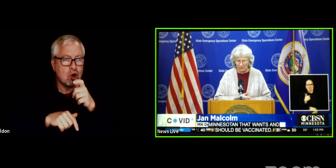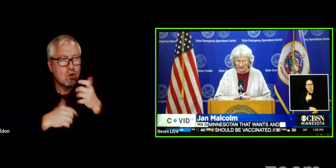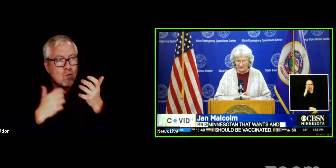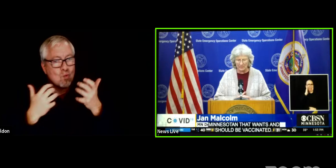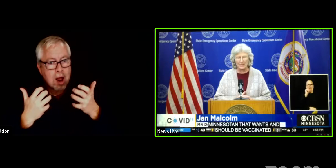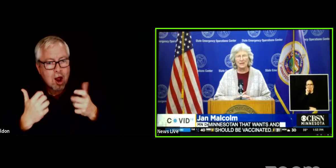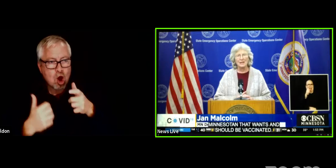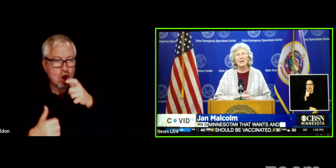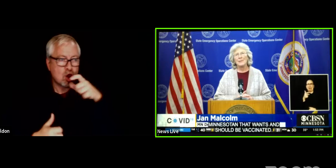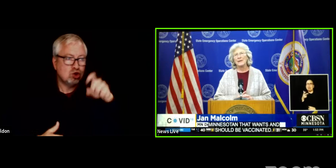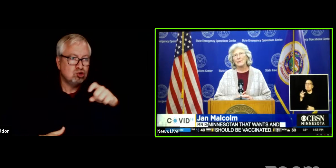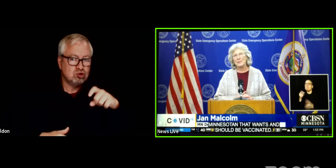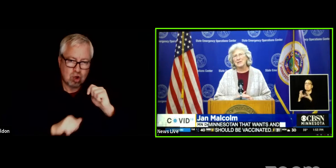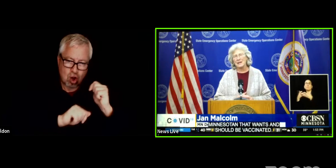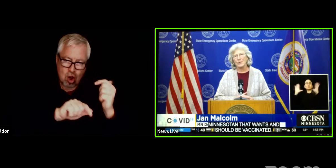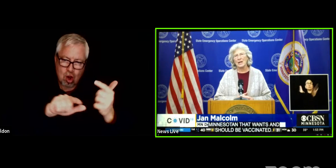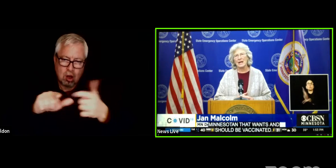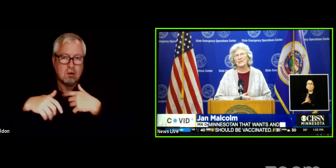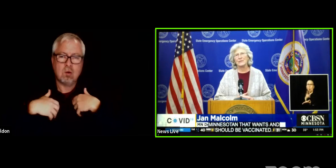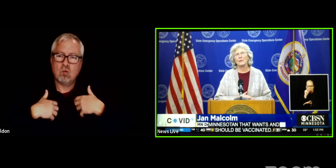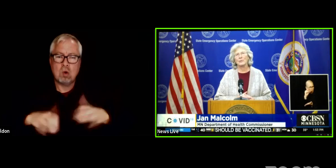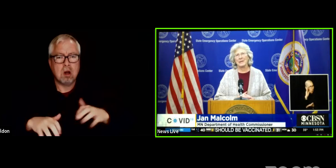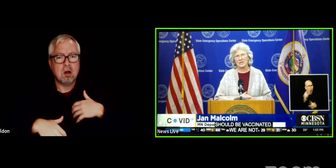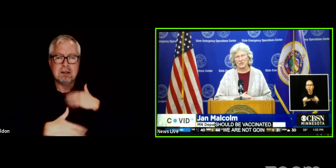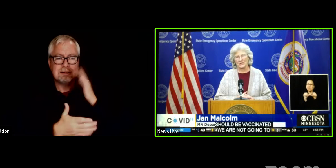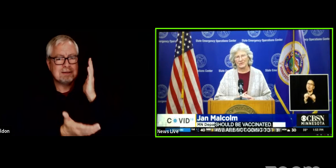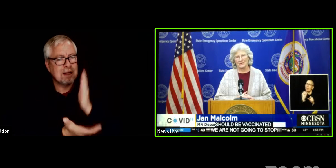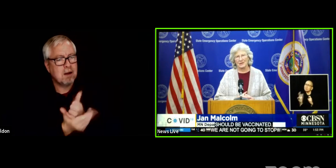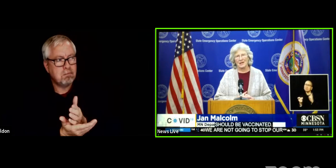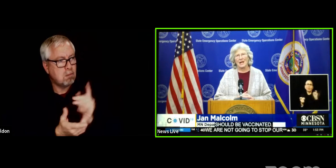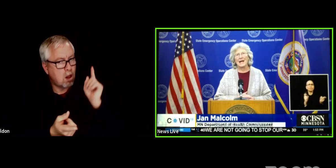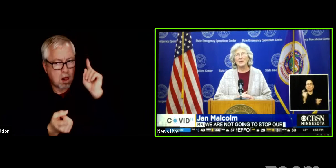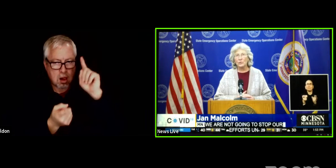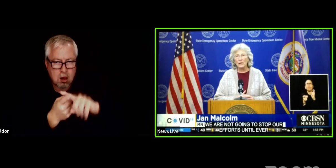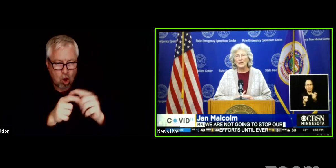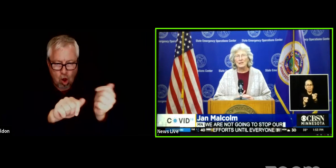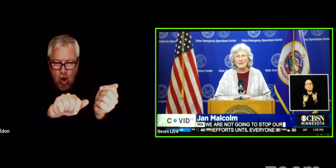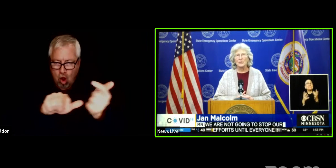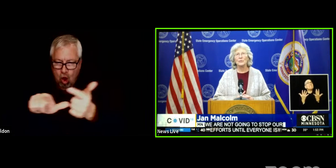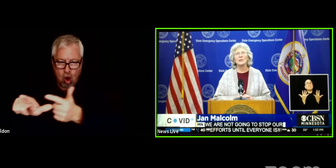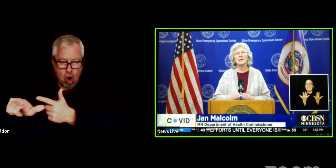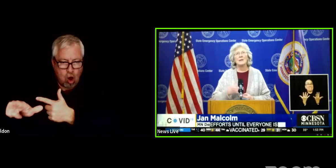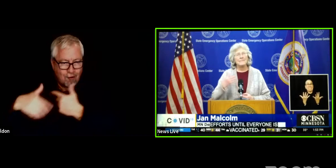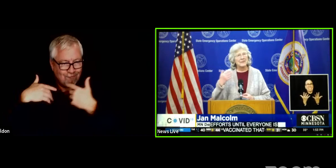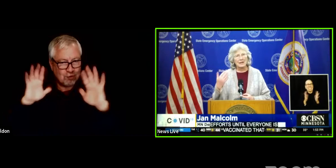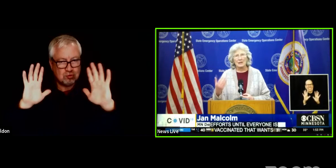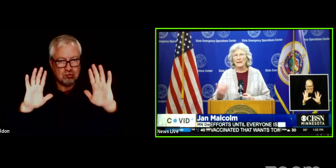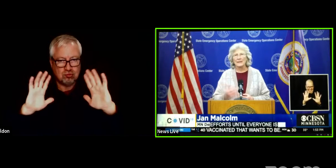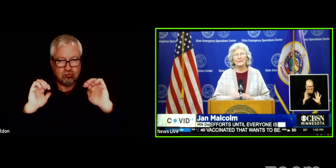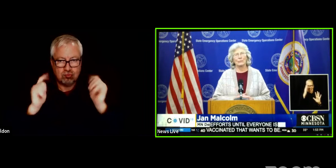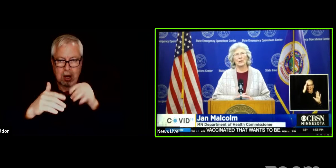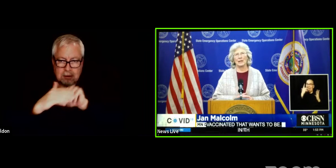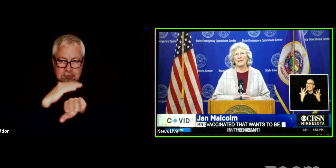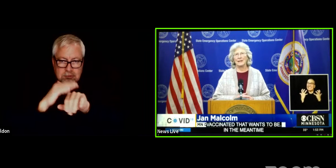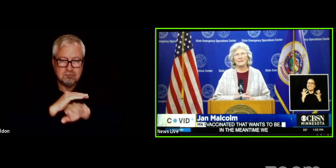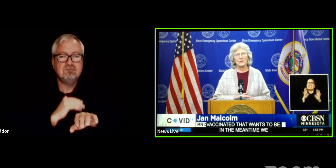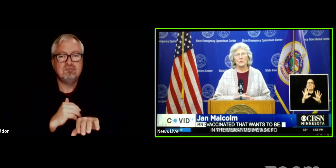WANTS TO BE. BUT IN THE MEAN TIME, WE ASK FOR YOUR PATIENCE, AND YOUR CONTINUED COLLECTIVE WORK, AND INDIVIDUAL